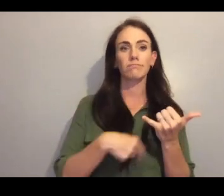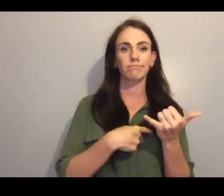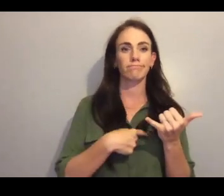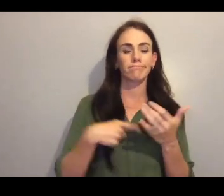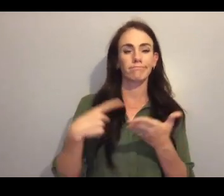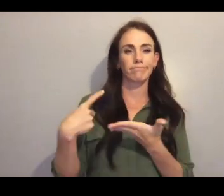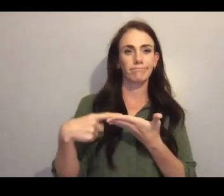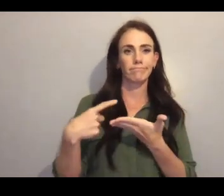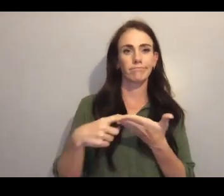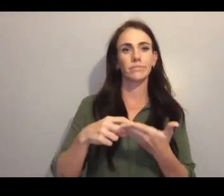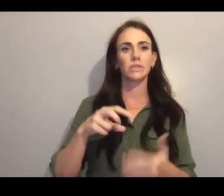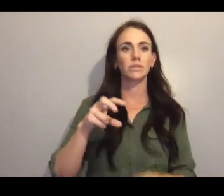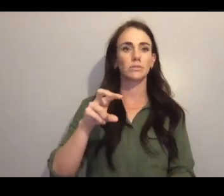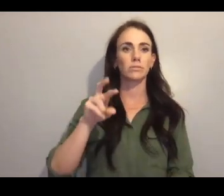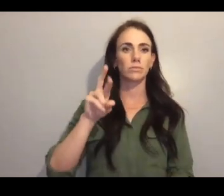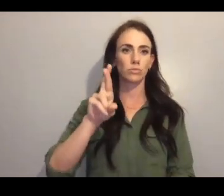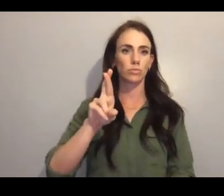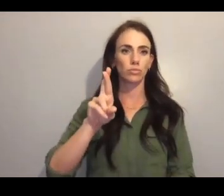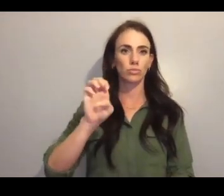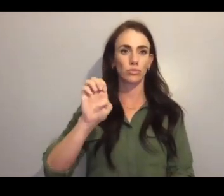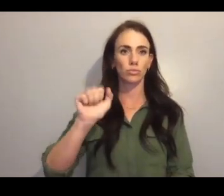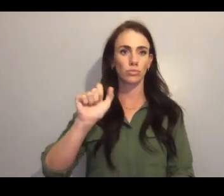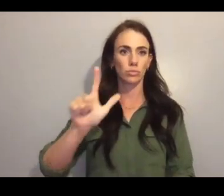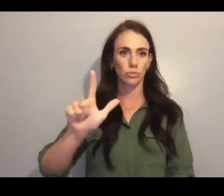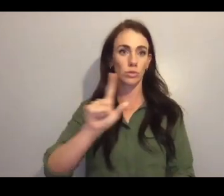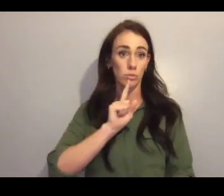Alright, so the next thing that we're going to